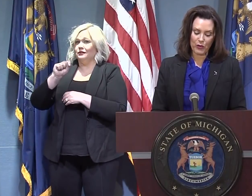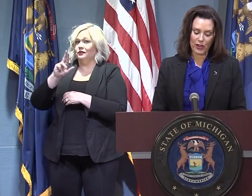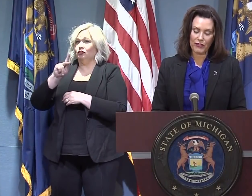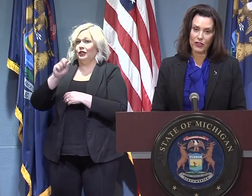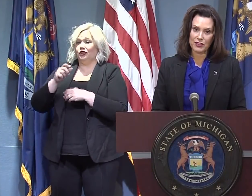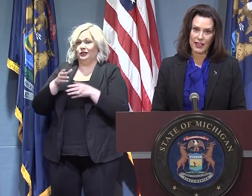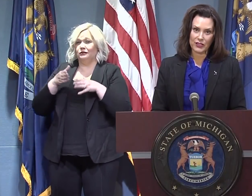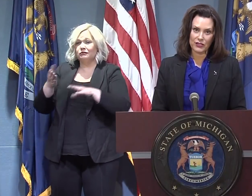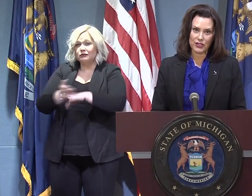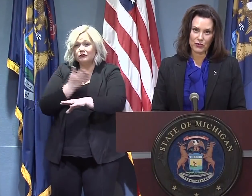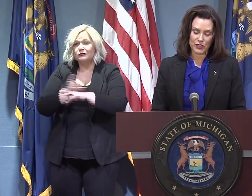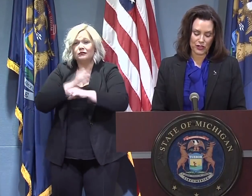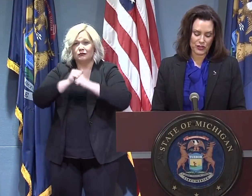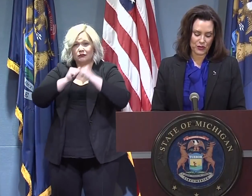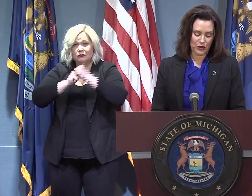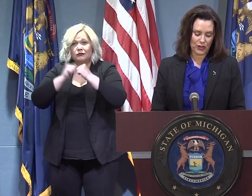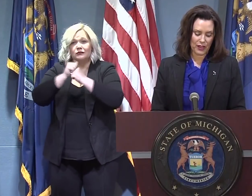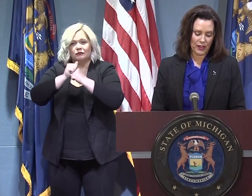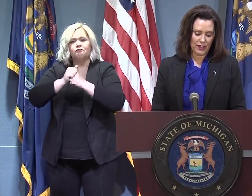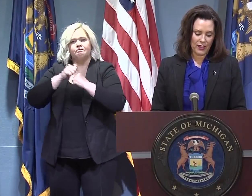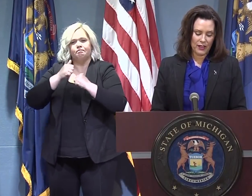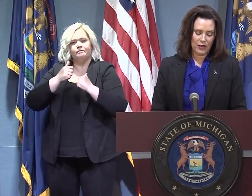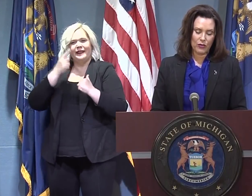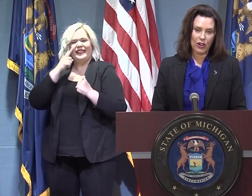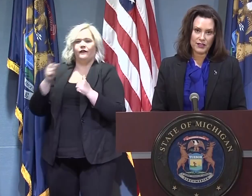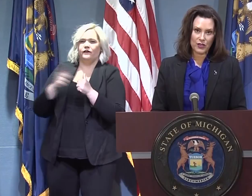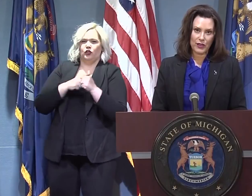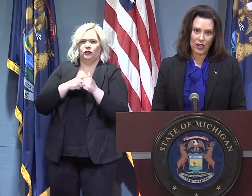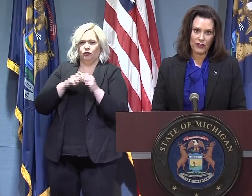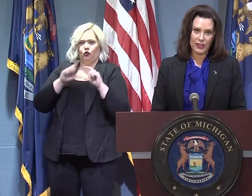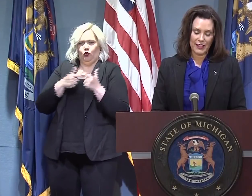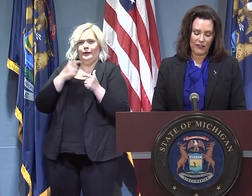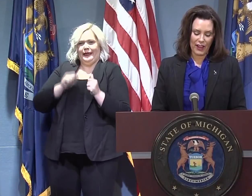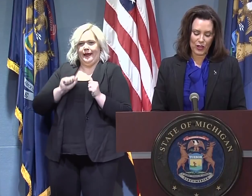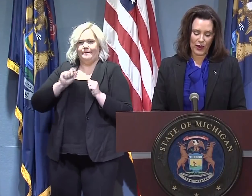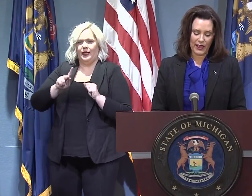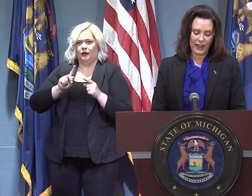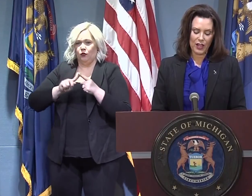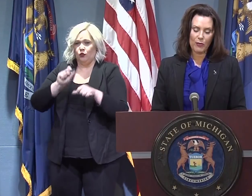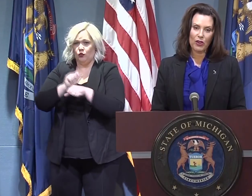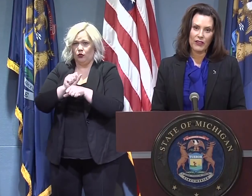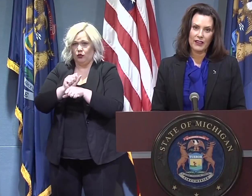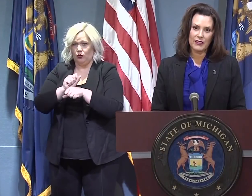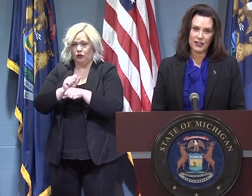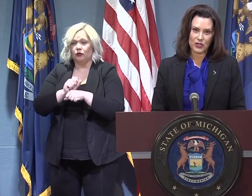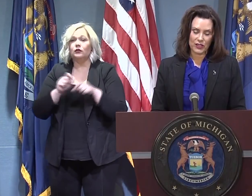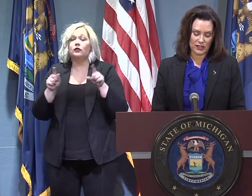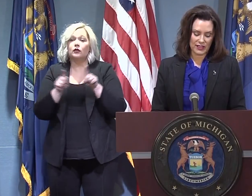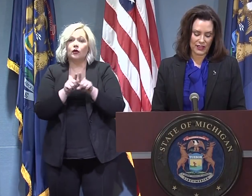WE'LL LOOK AT COMMERCIAL AND RESIDENT CONSTRUCTION. THAT INDUSTRY, FOR EXAMPLE, WILL BE ONE OF THE 50 SECTORS TO -- FIRST SECTORS TO RETURN TO